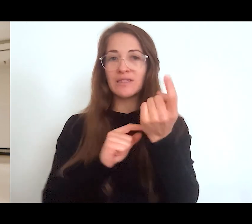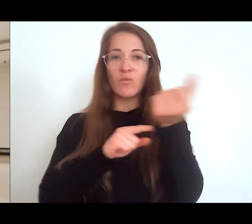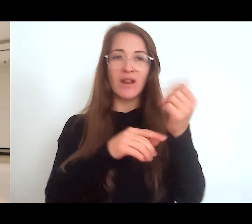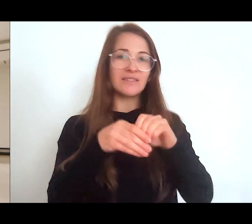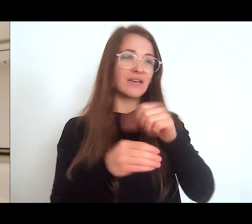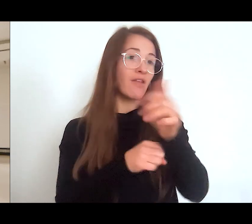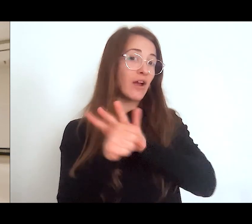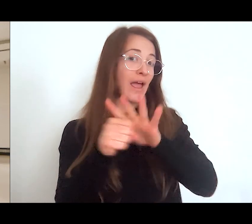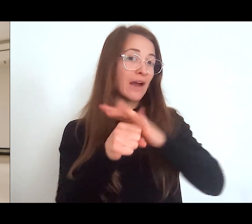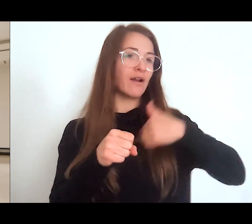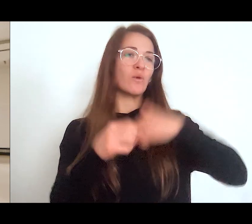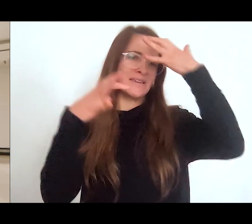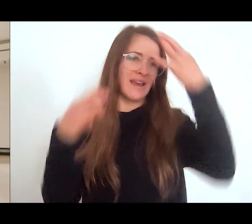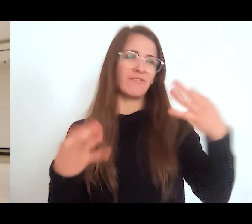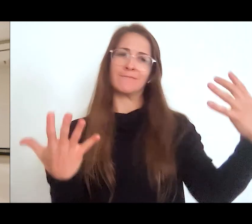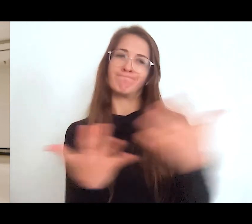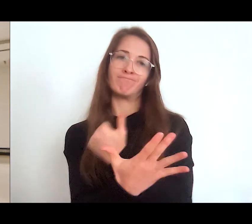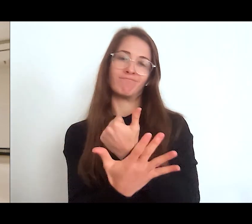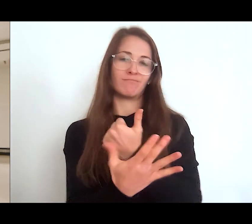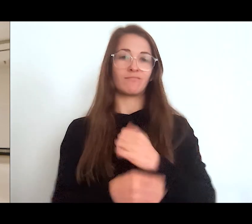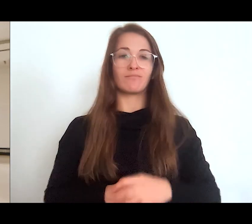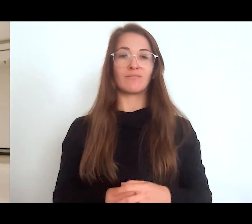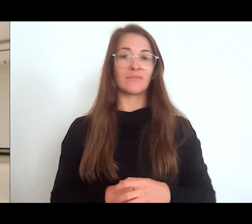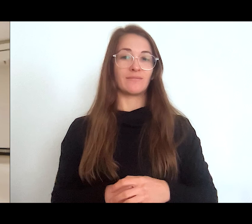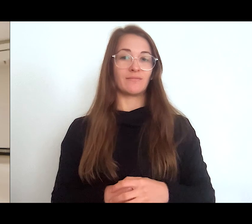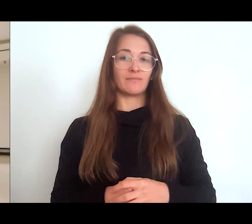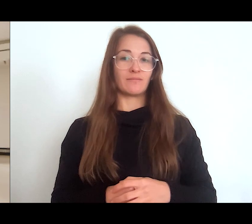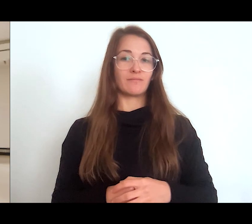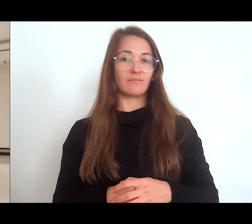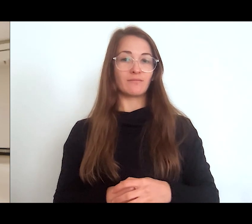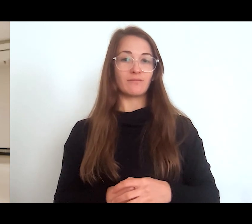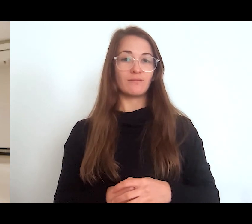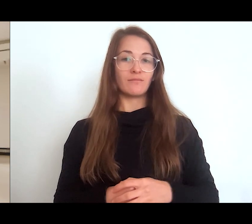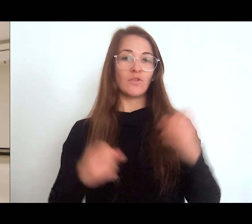ABLE TO COLLABORATE WITH SOMEONE ESPECIALLY IN ANOTHER AREA WE DO.